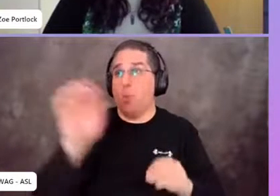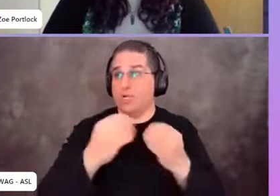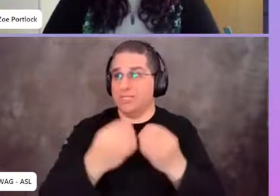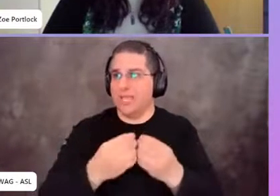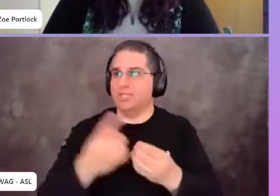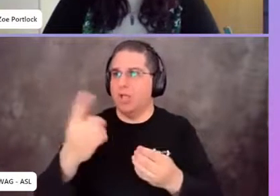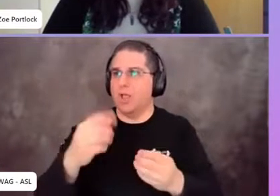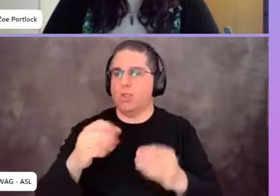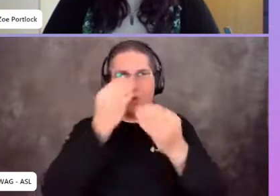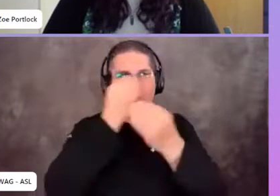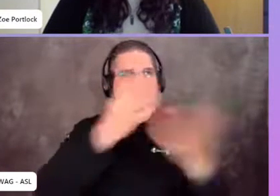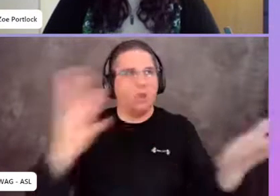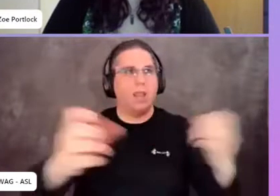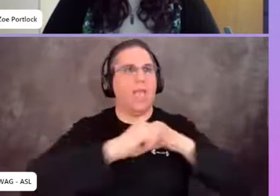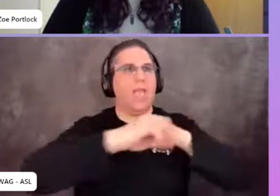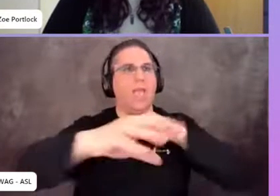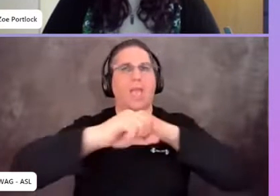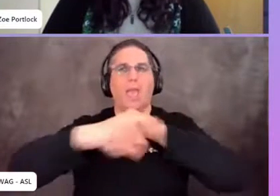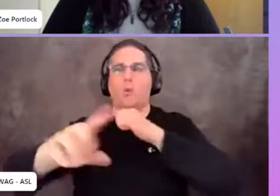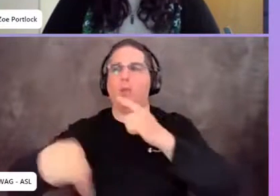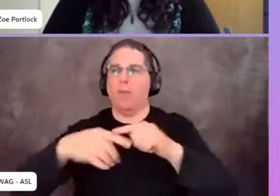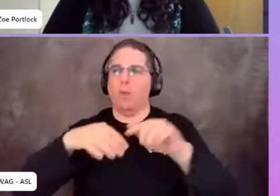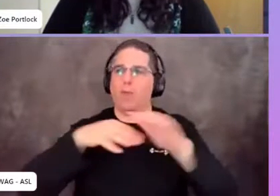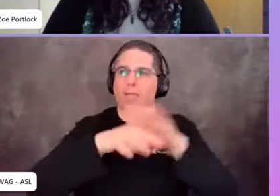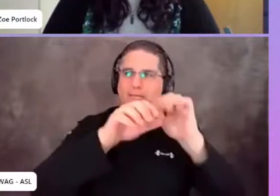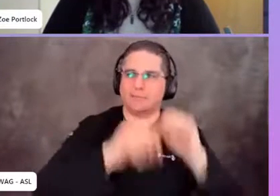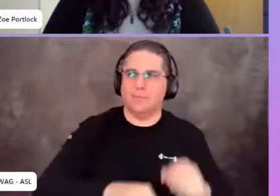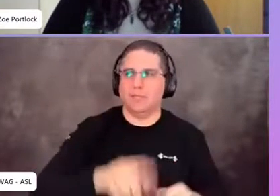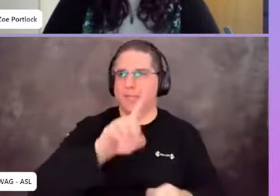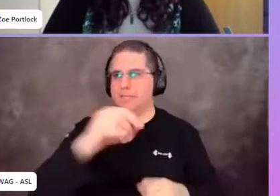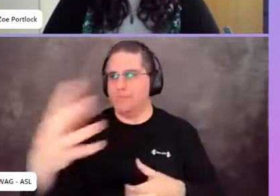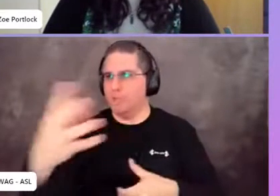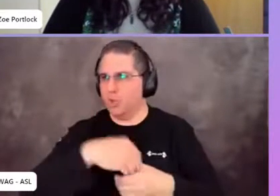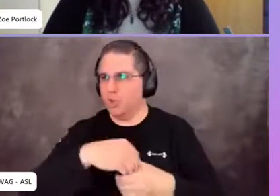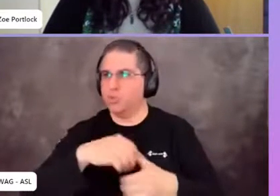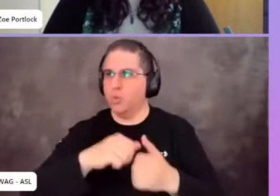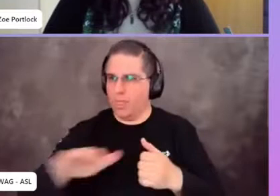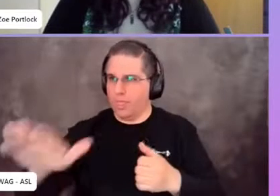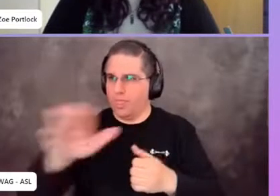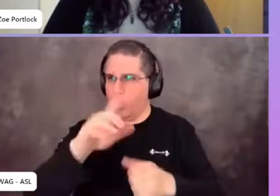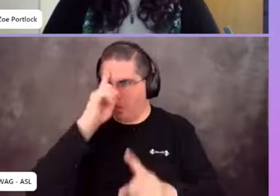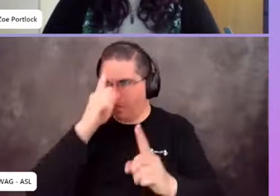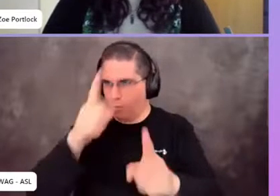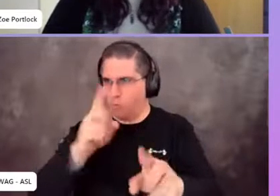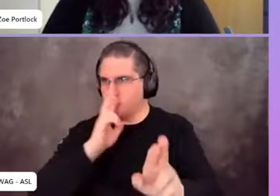achieving digital accessibility, and more organizations we see are now telling their story about